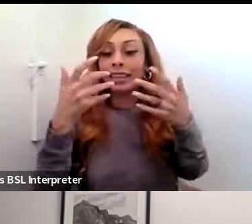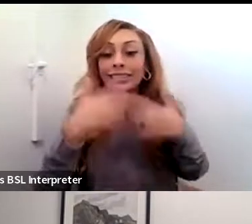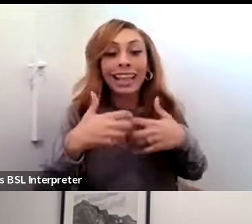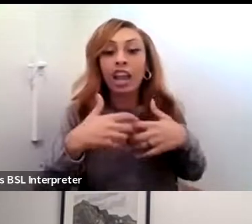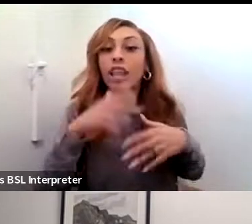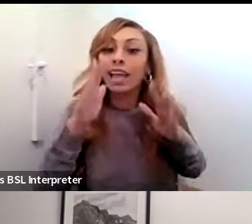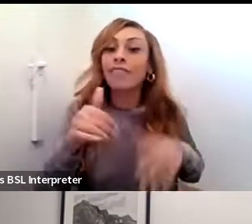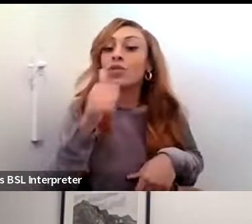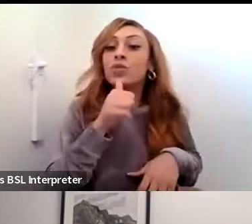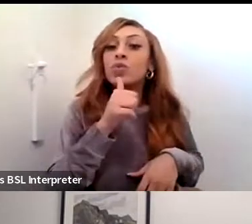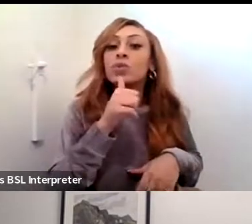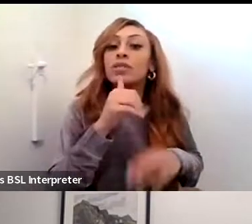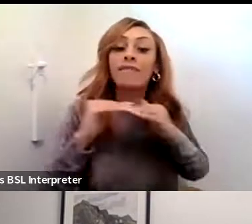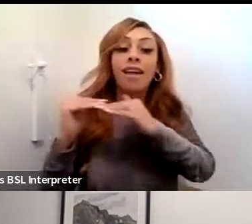it had to be viewable on anything.